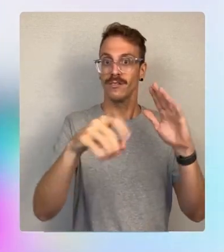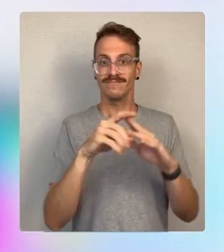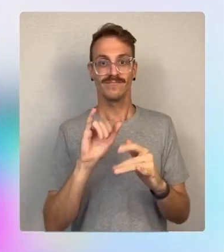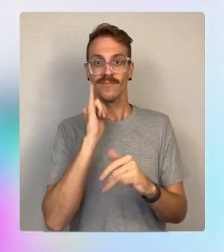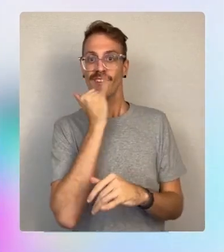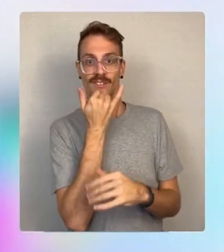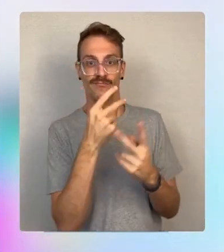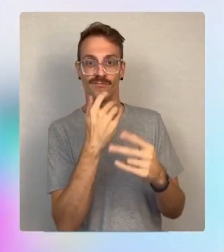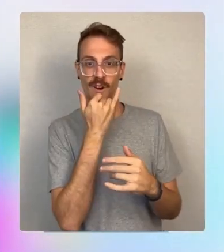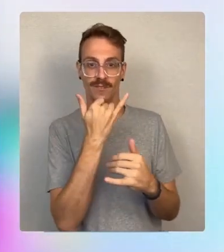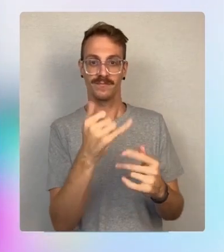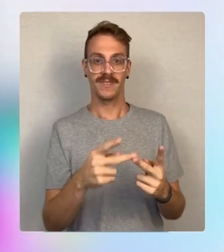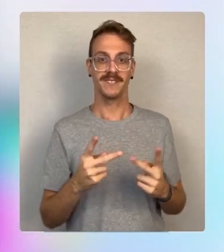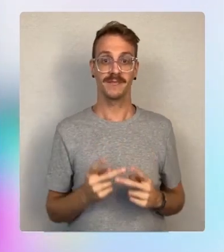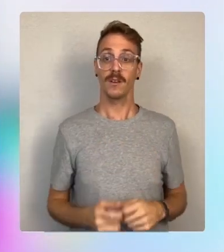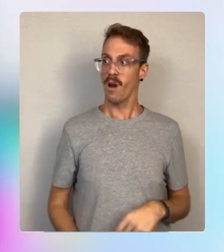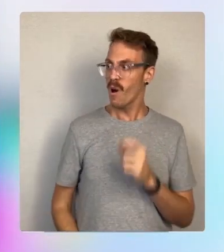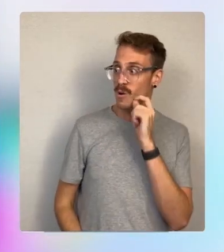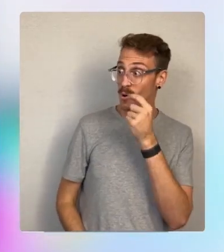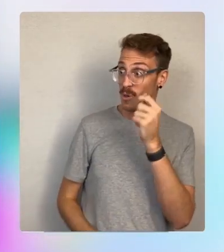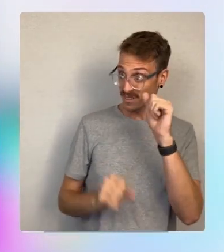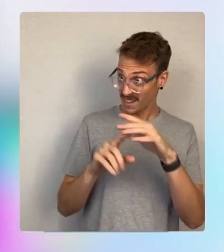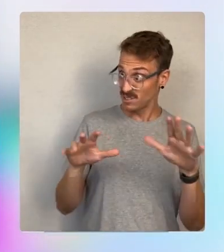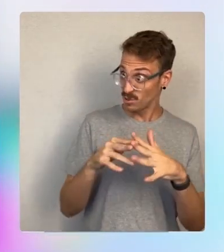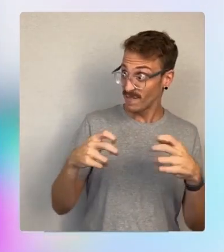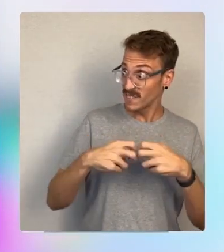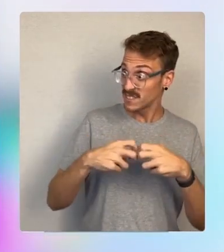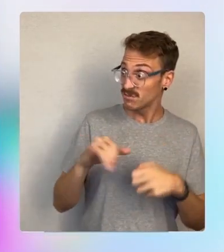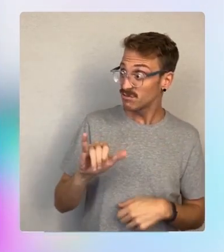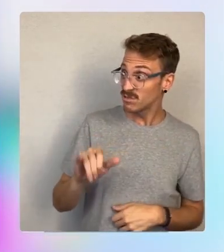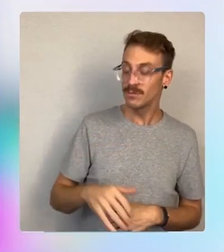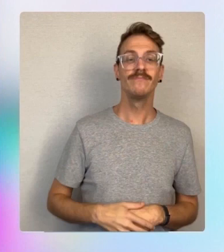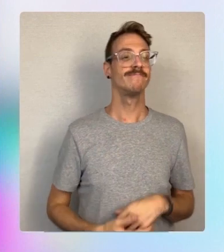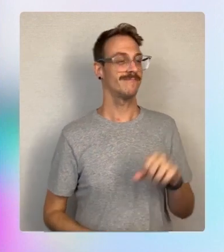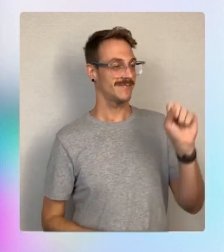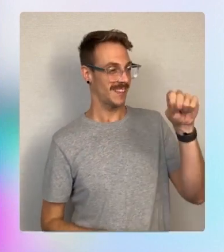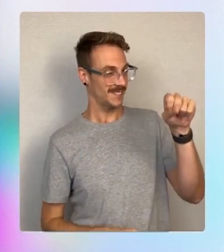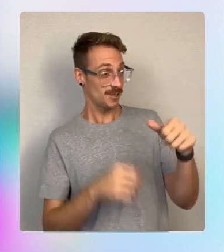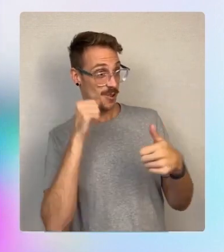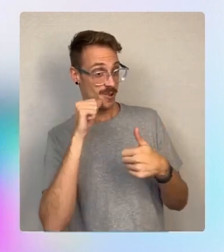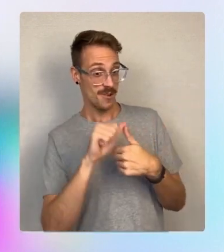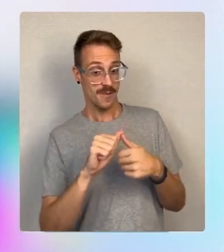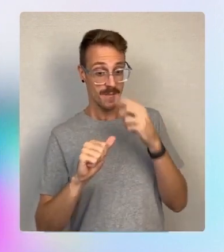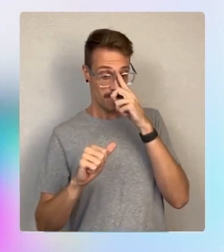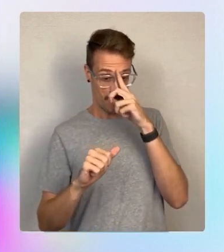That's cool. Can you do physics too? Yes. Remember Oppy from last year?